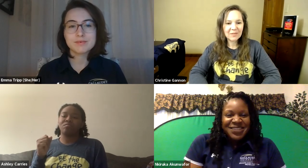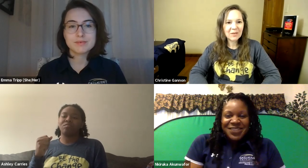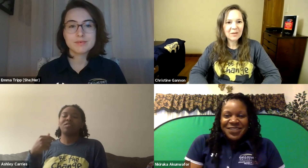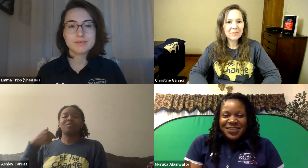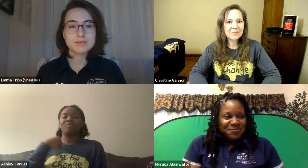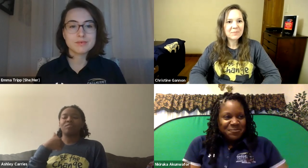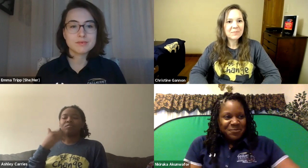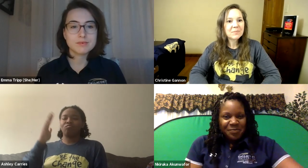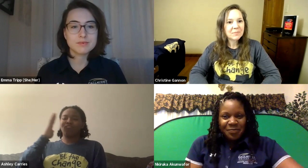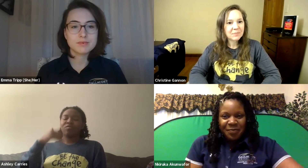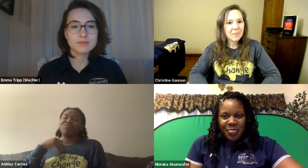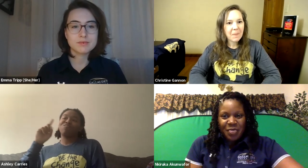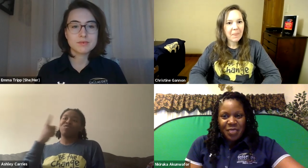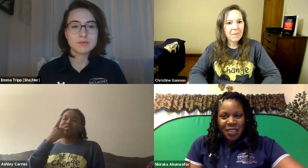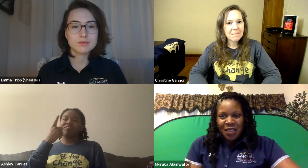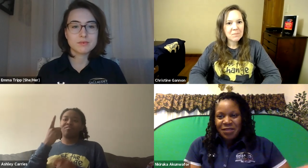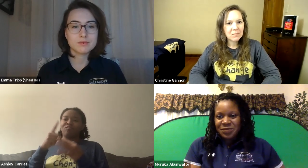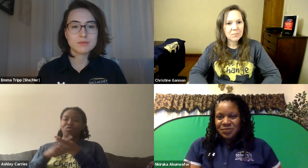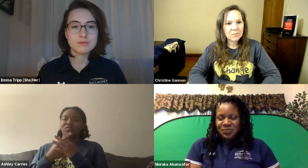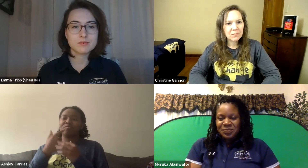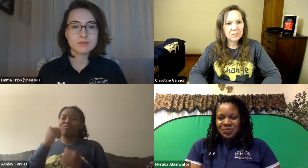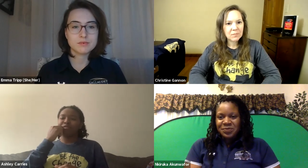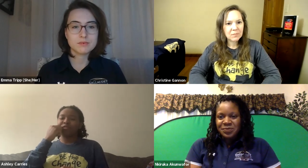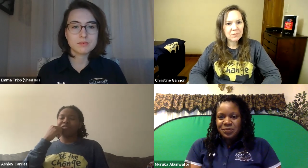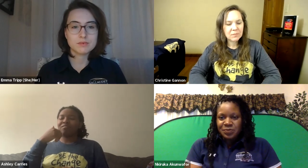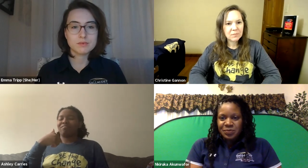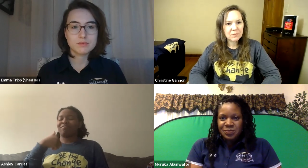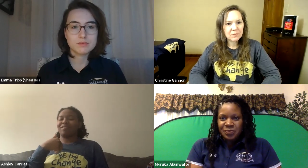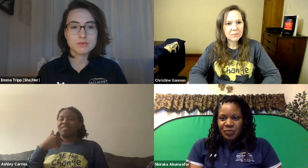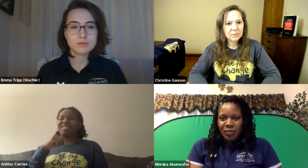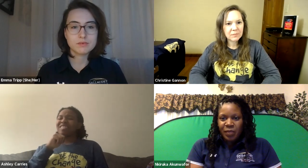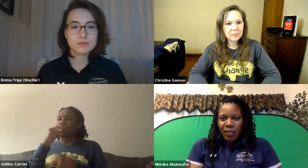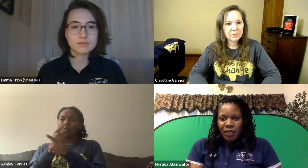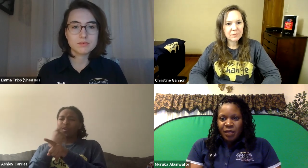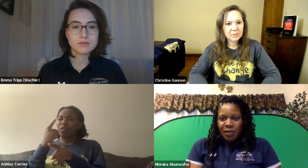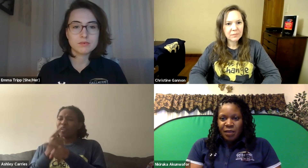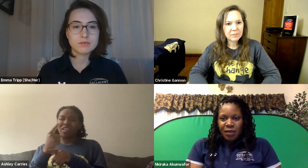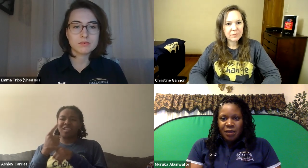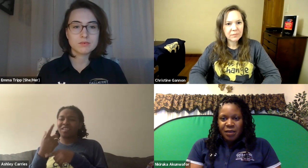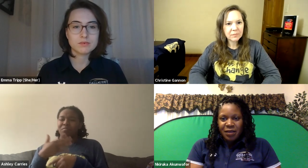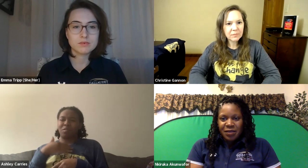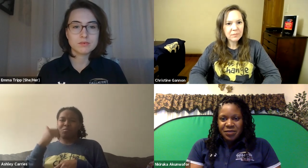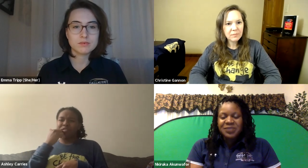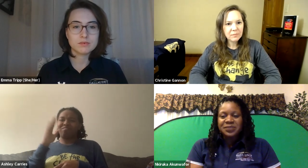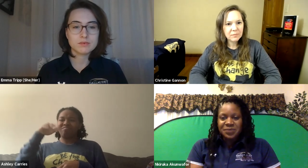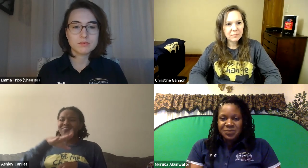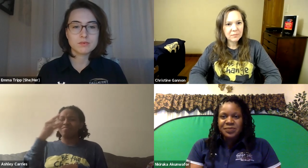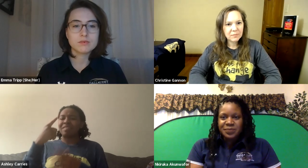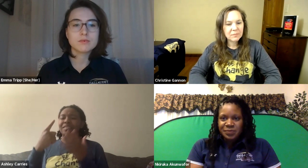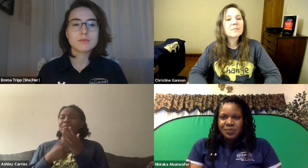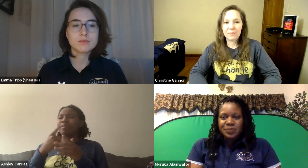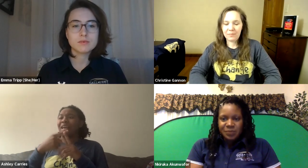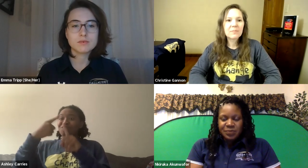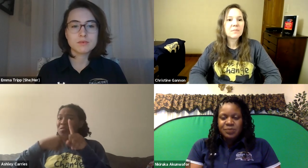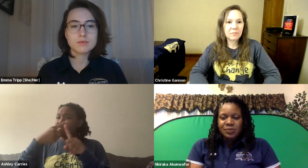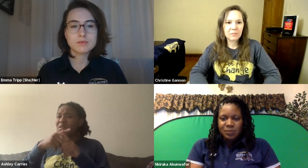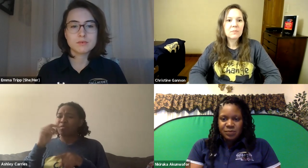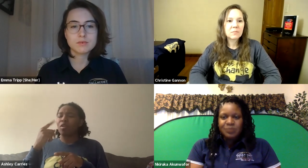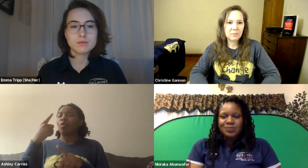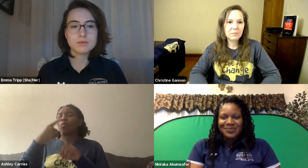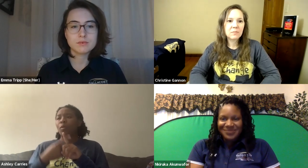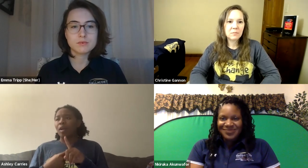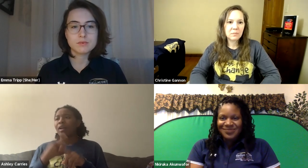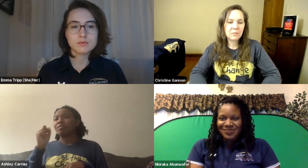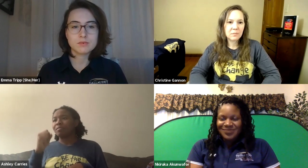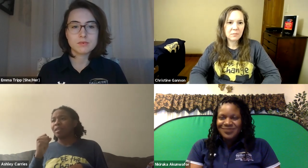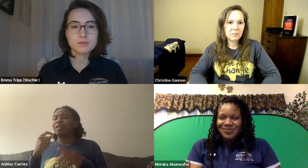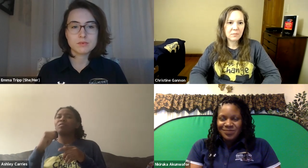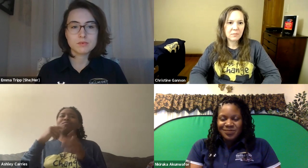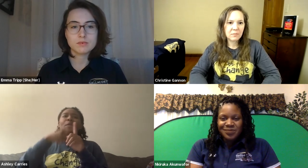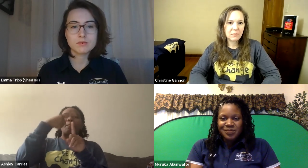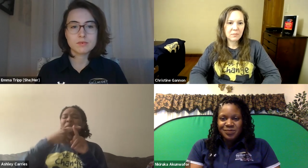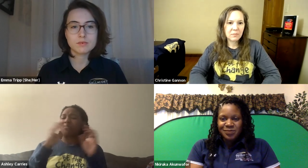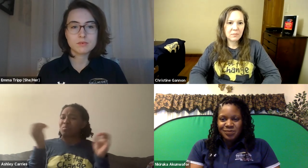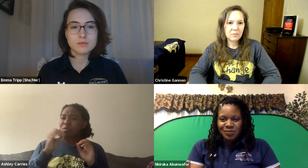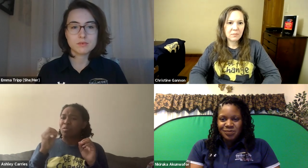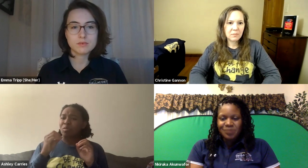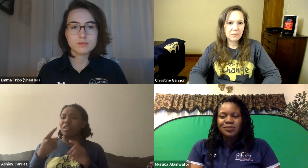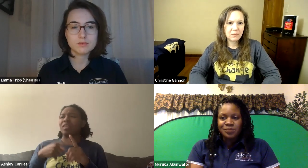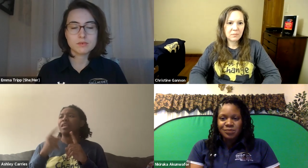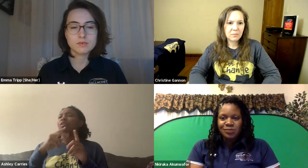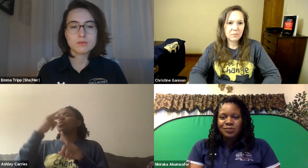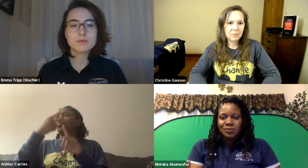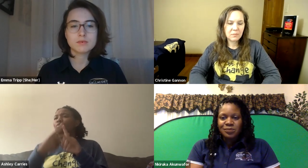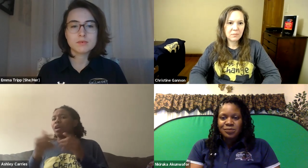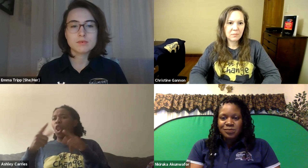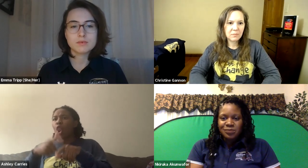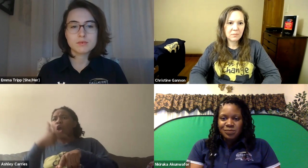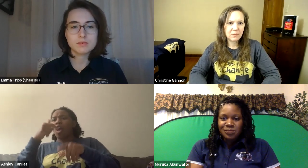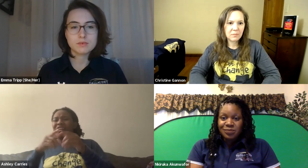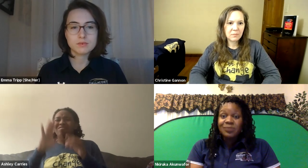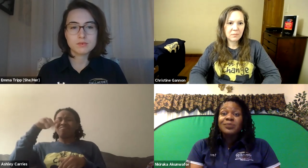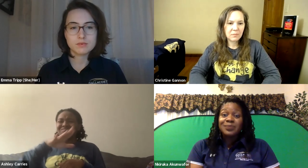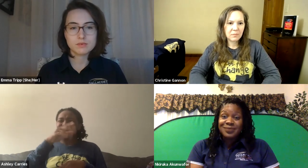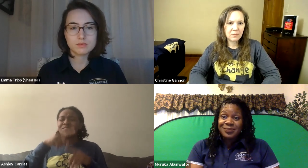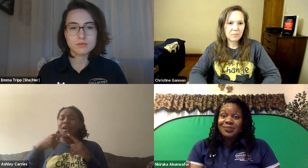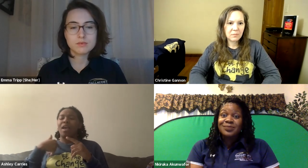> Yeah. When I first started my period, it was irregular. Some months I wouldn't have a period, others I would have one, then again I wouldn't have one for a few months, then I would have a long period.